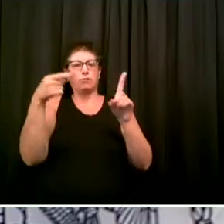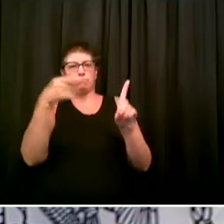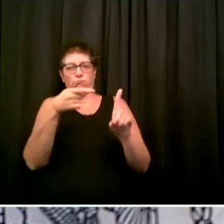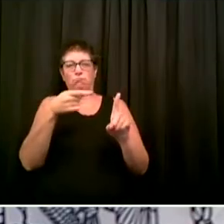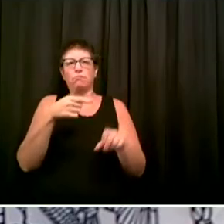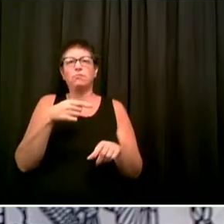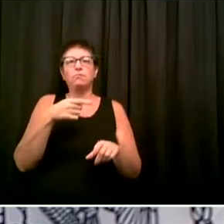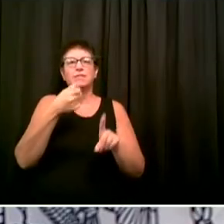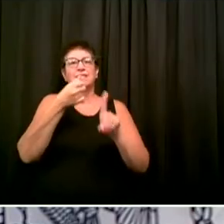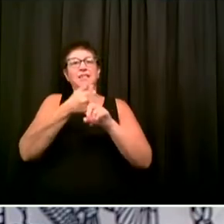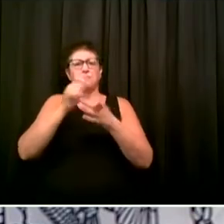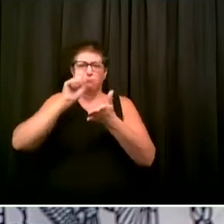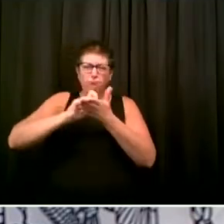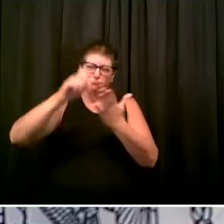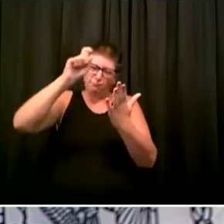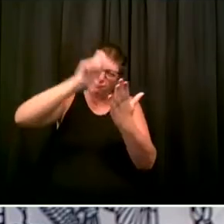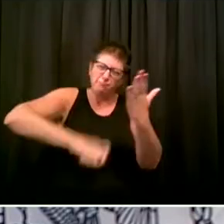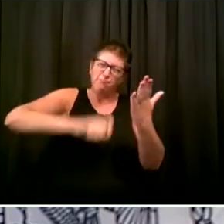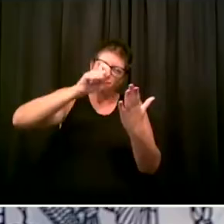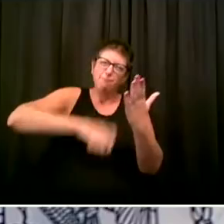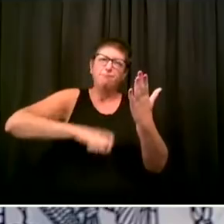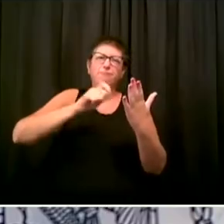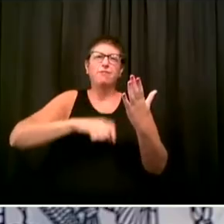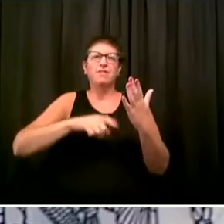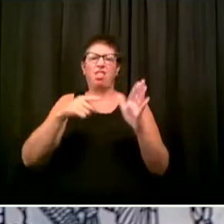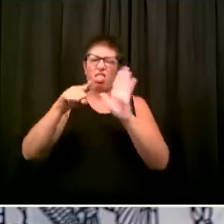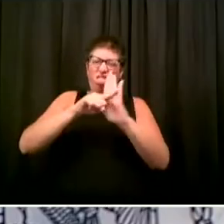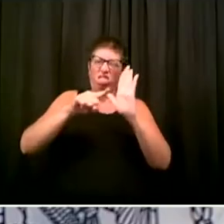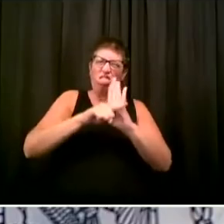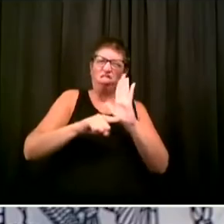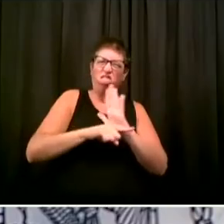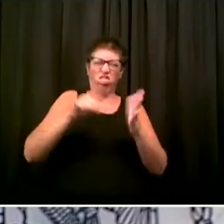TWO CIEITS, THE HEDGE FUND MANAGER WHO HAS PRESENTED